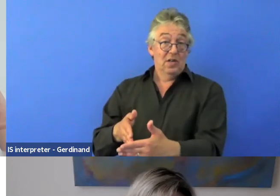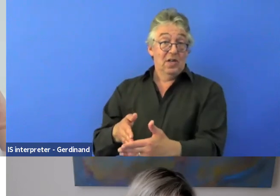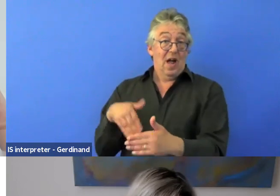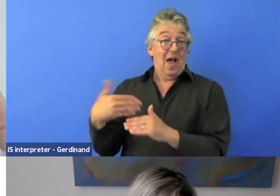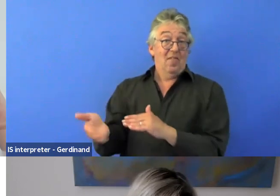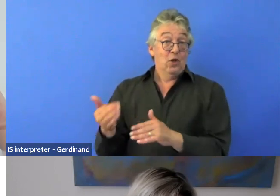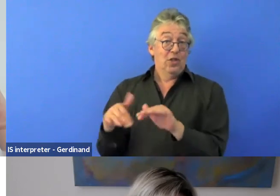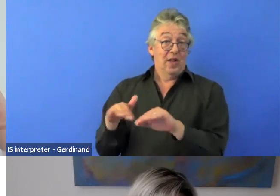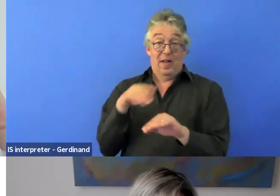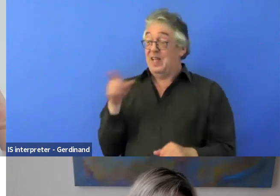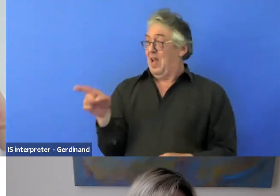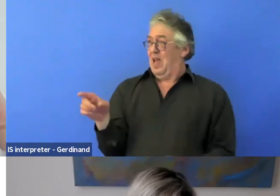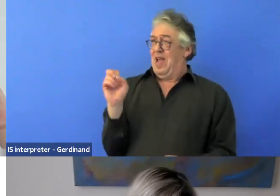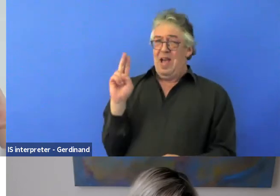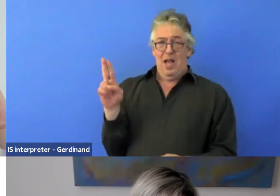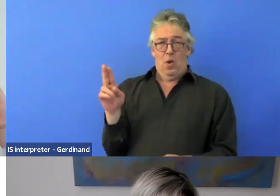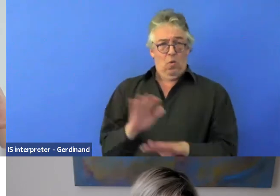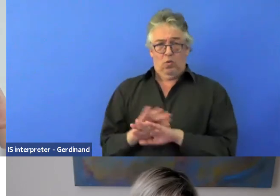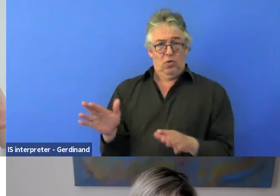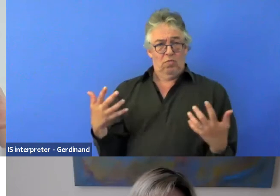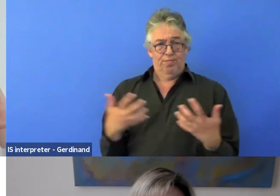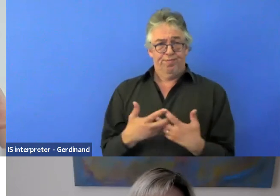it is not meeting the requirements, we need to revise it.